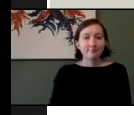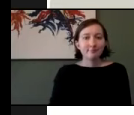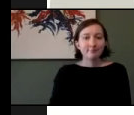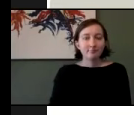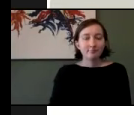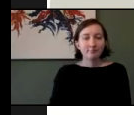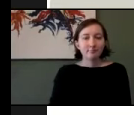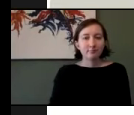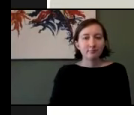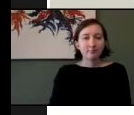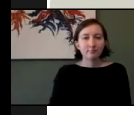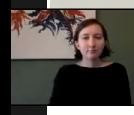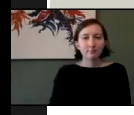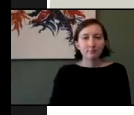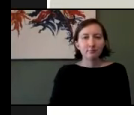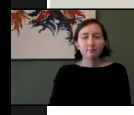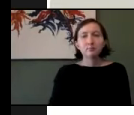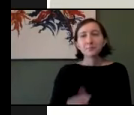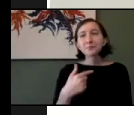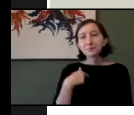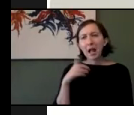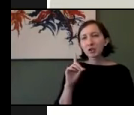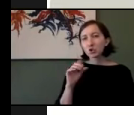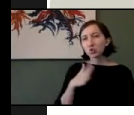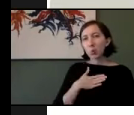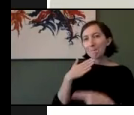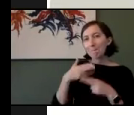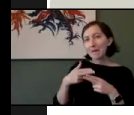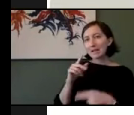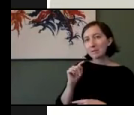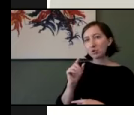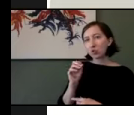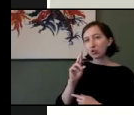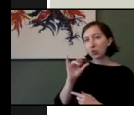Tori Holder-Hughes: I have one. This is Tori with CIDI.